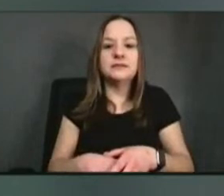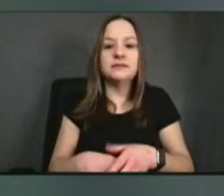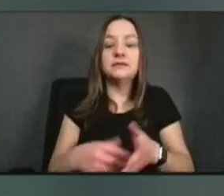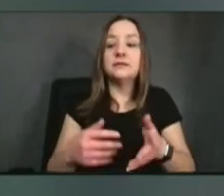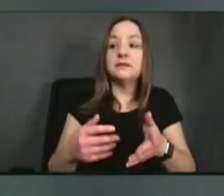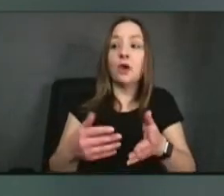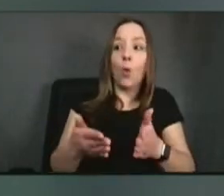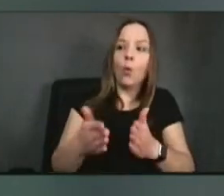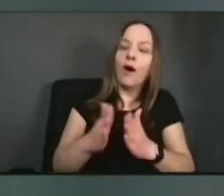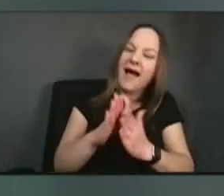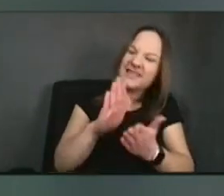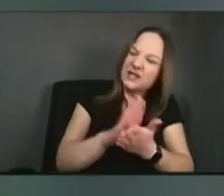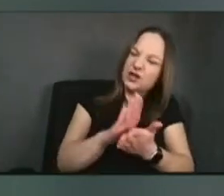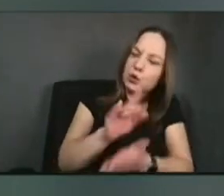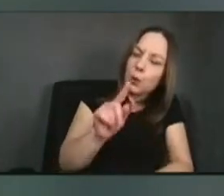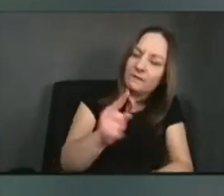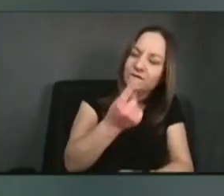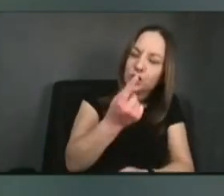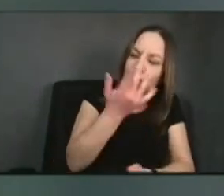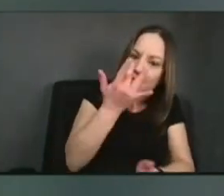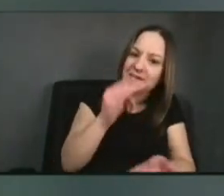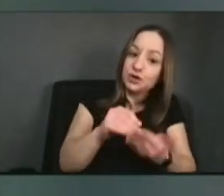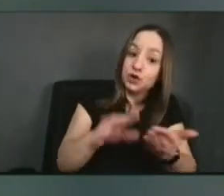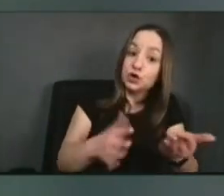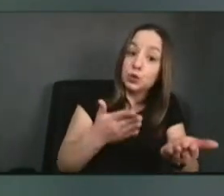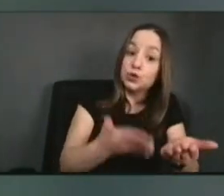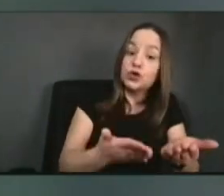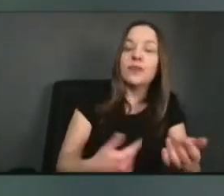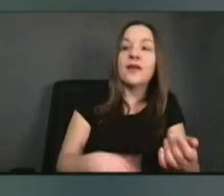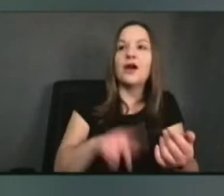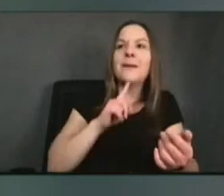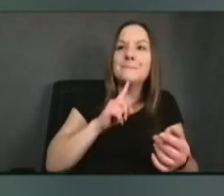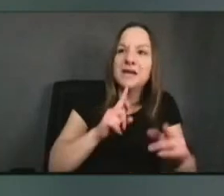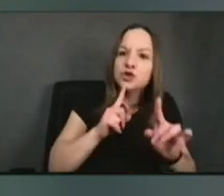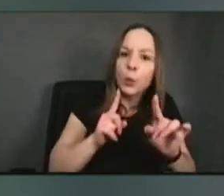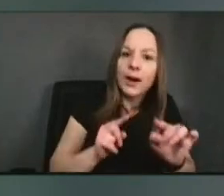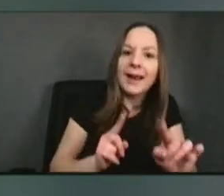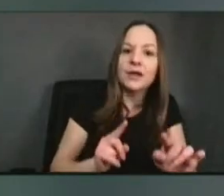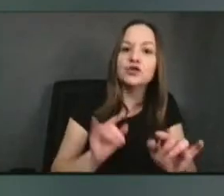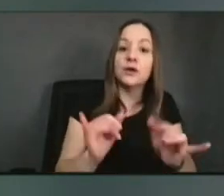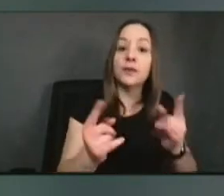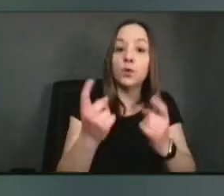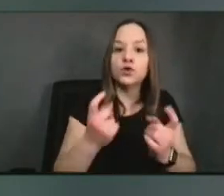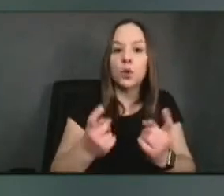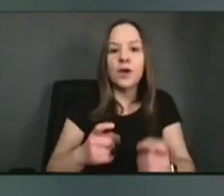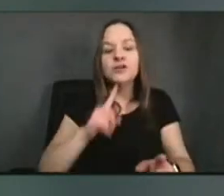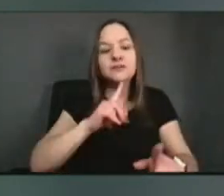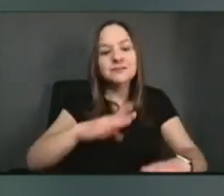and started that question our school first in our schools first, because that's where our students are. And answering that